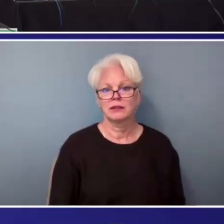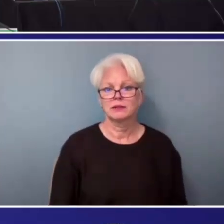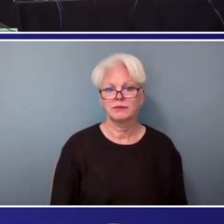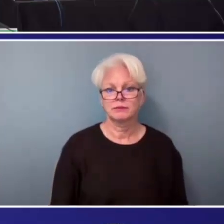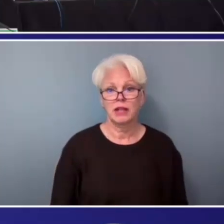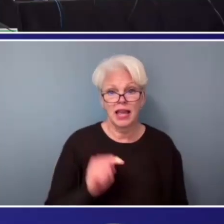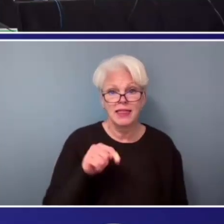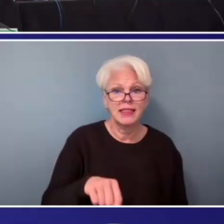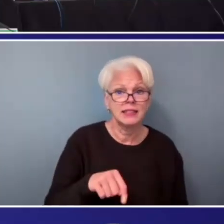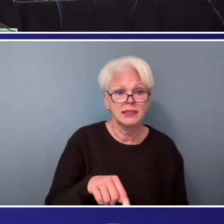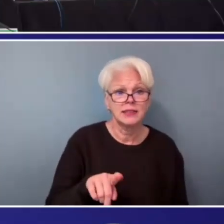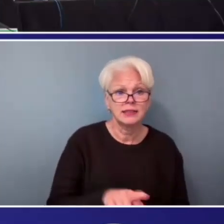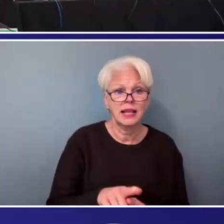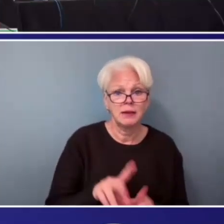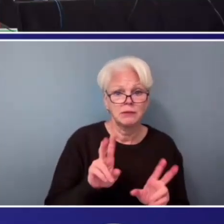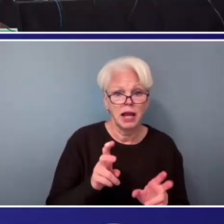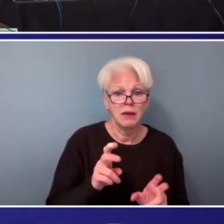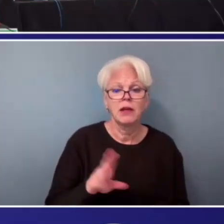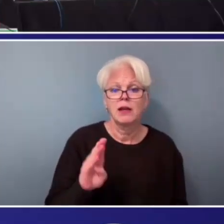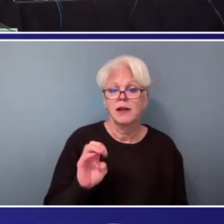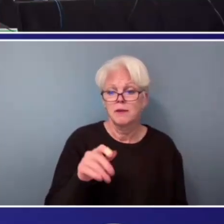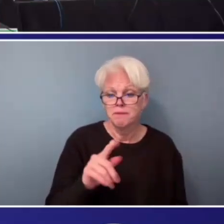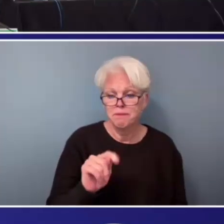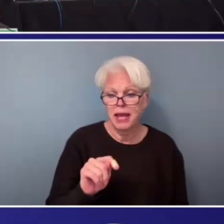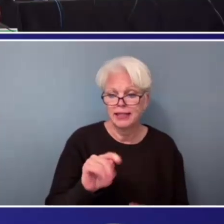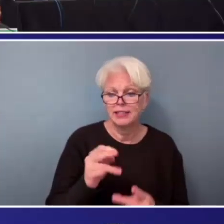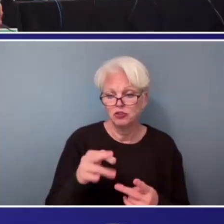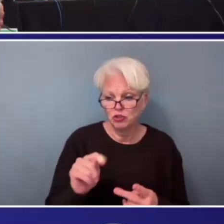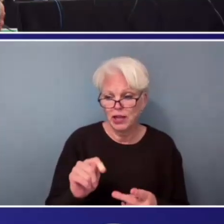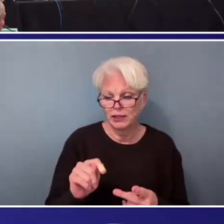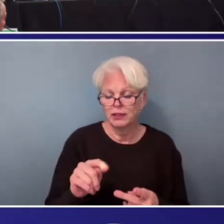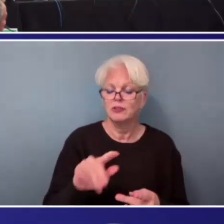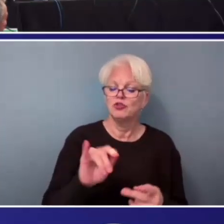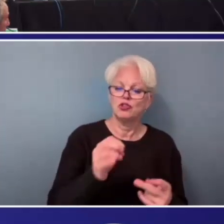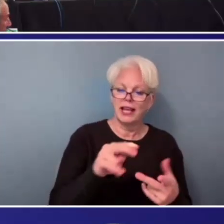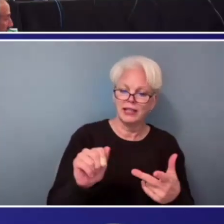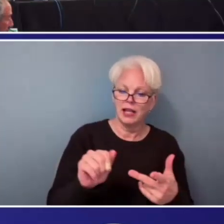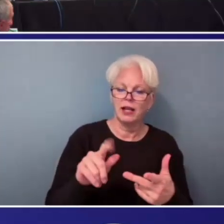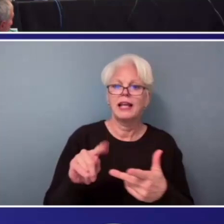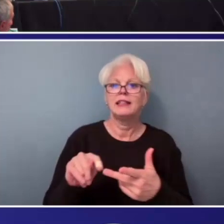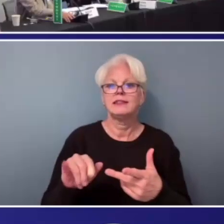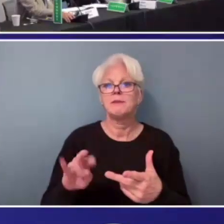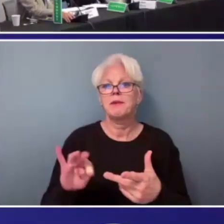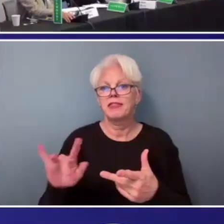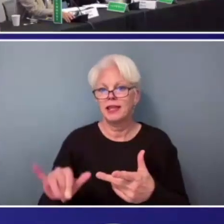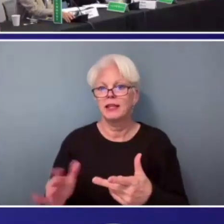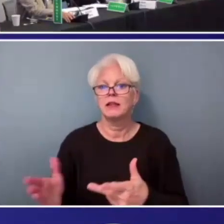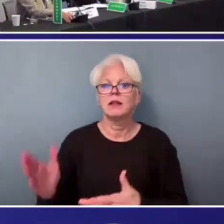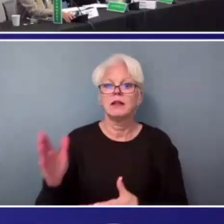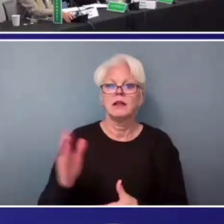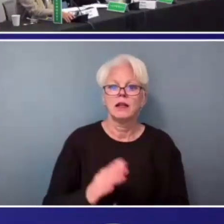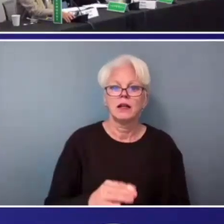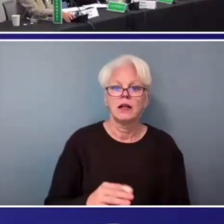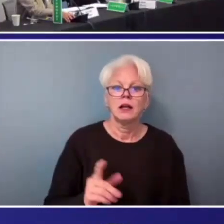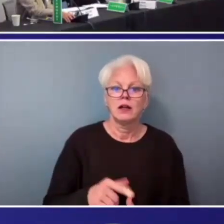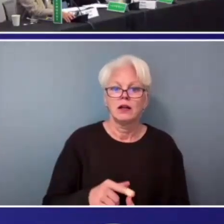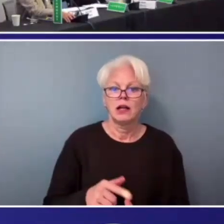Okay. We have Bennett, then Jenna, and then Timothy. Okay. Thank you. Before we get too far from it, I'd like to just go back to the CIP codes